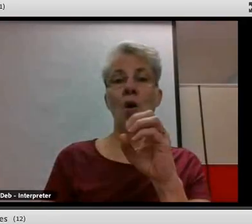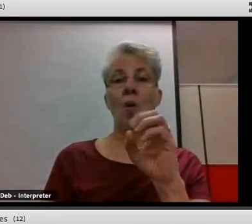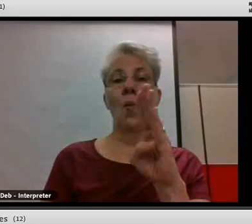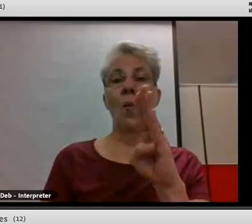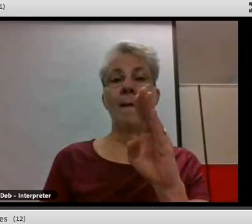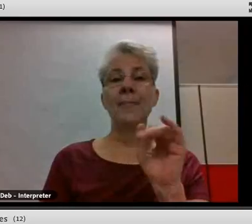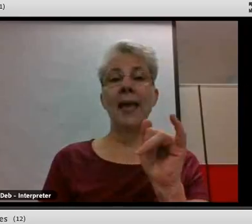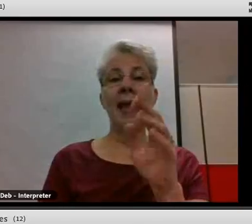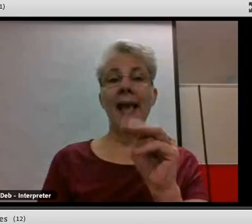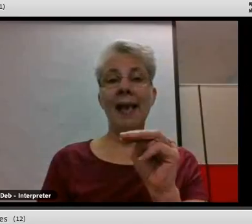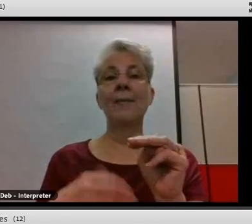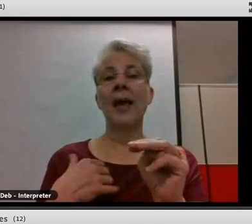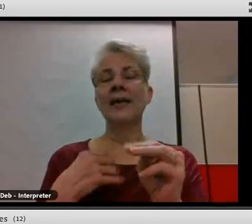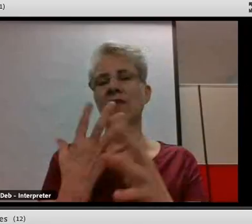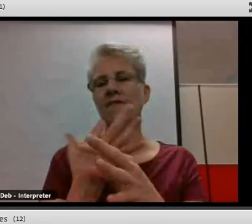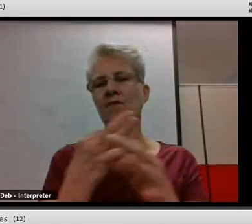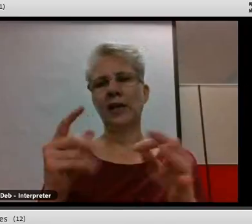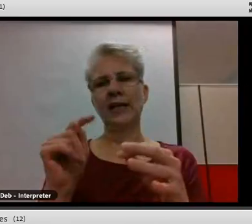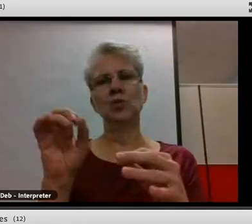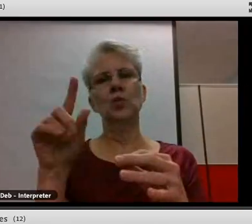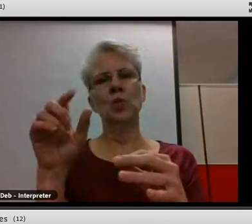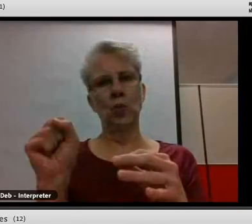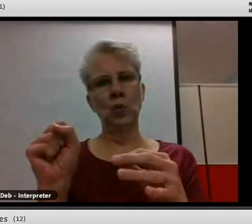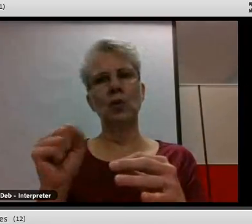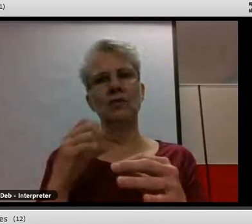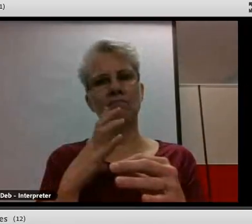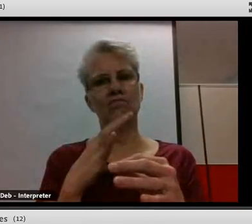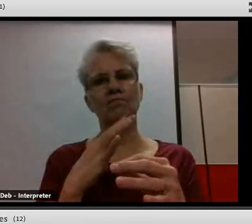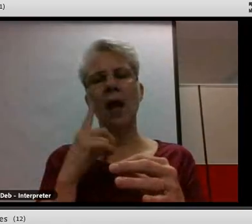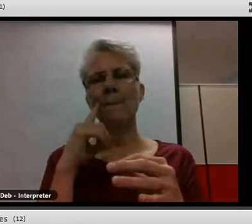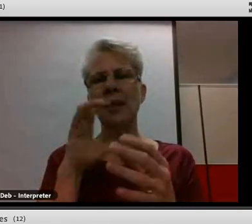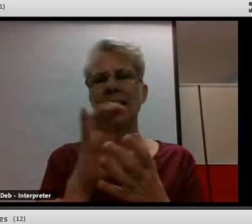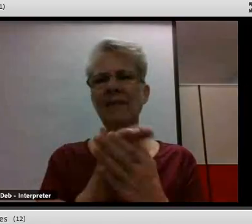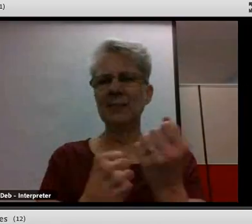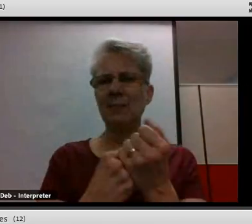It may be something you want to think about, and hopefully today will help you kind of get